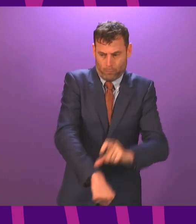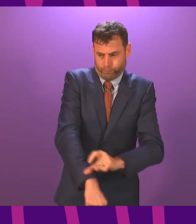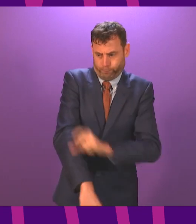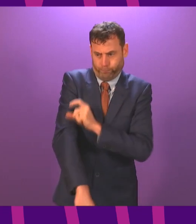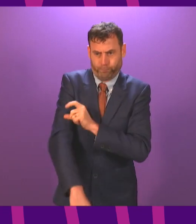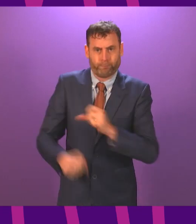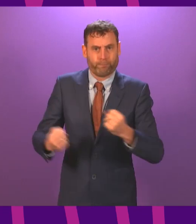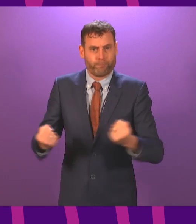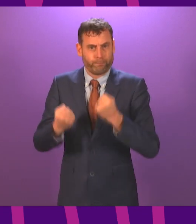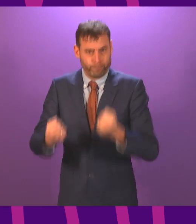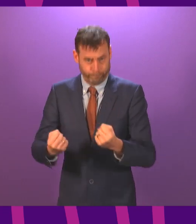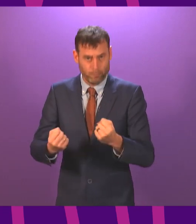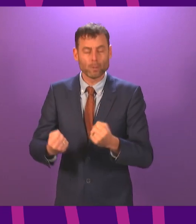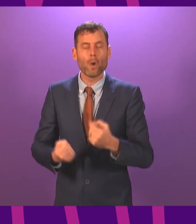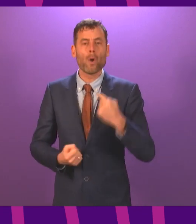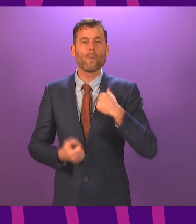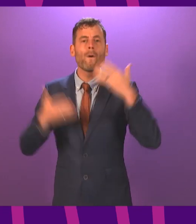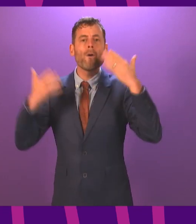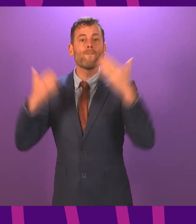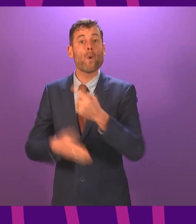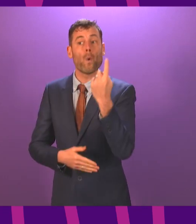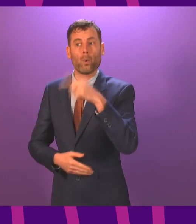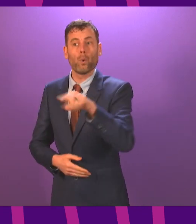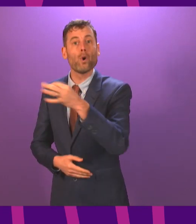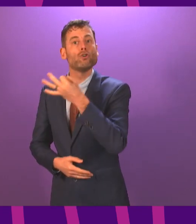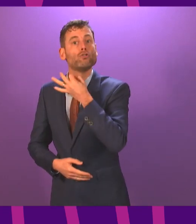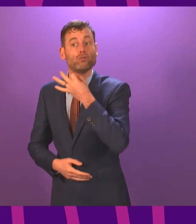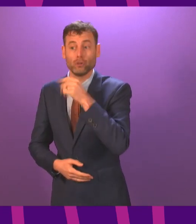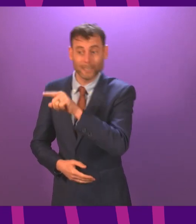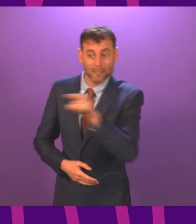by the spring, a significant proportion of the people who are most vulnerable to Covid